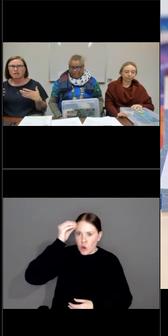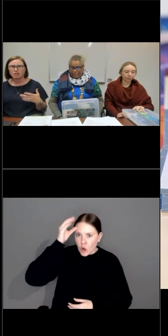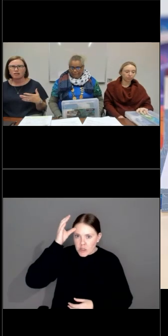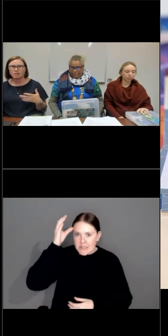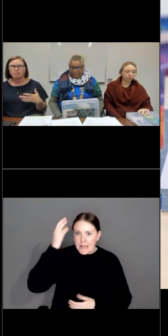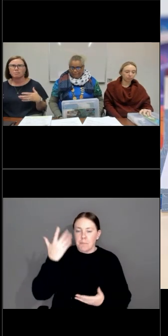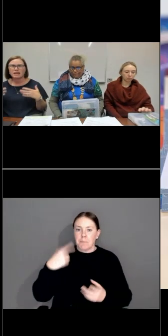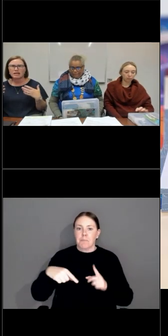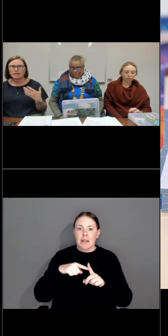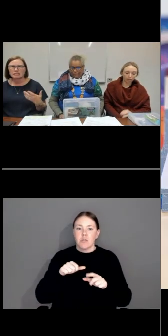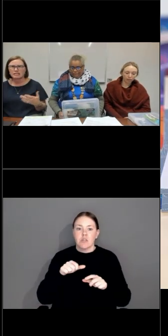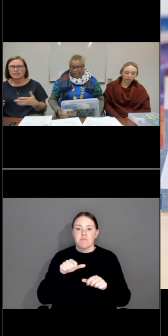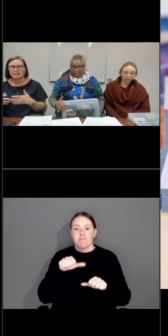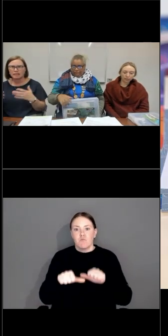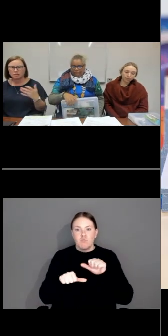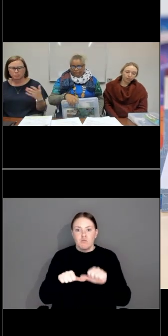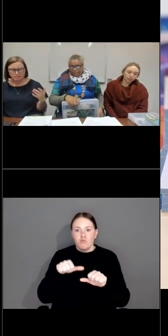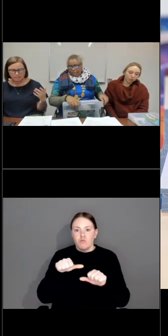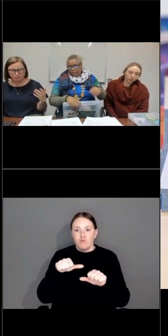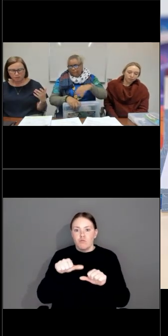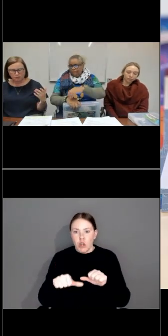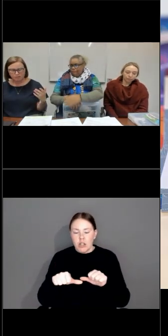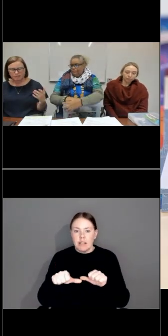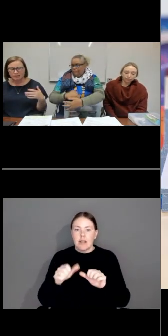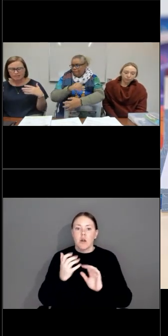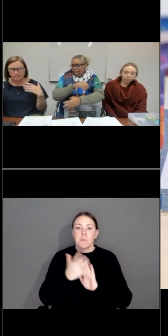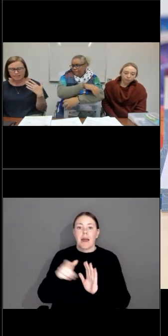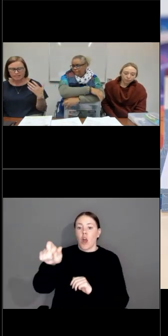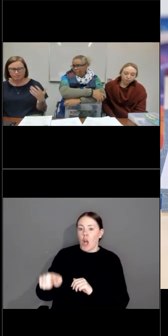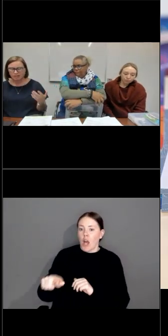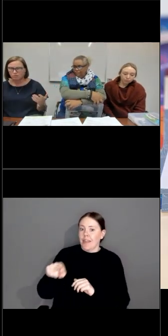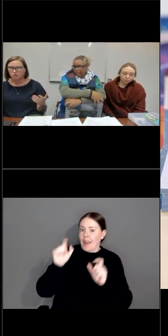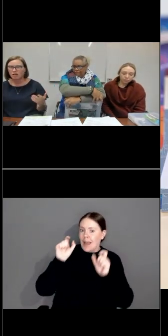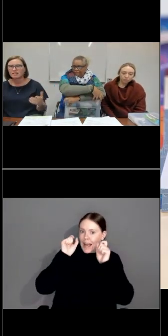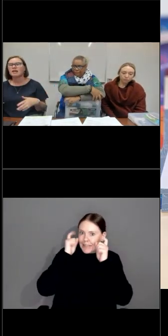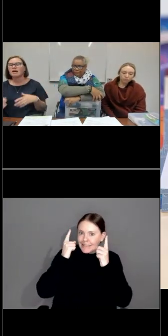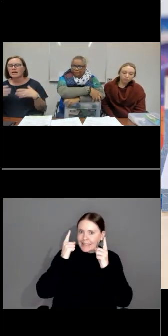the client better understands the legal process they're involved in understands their legal rights